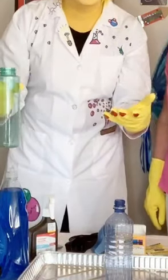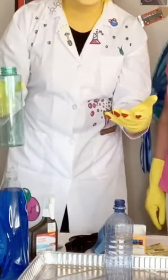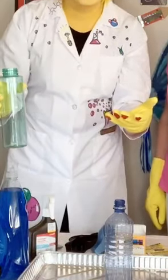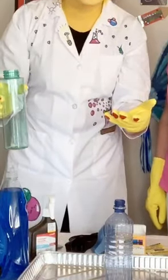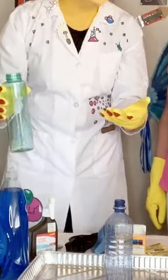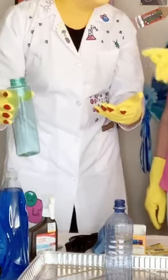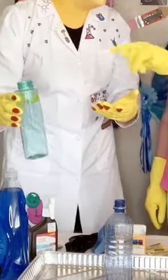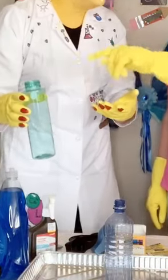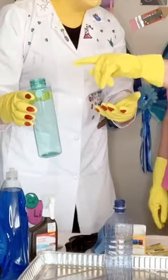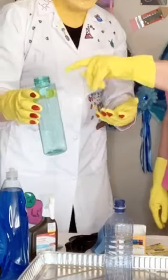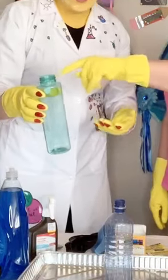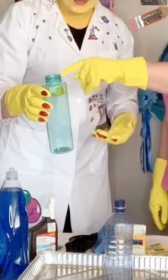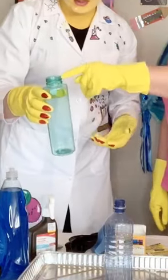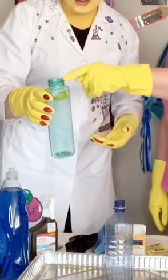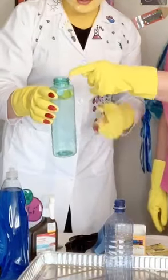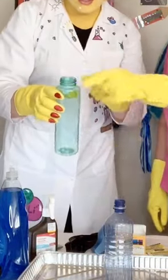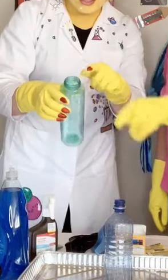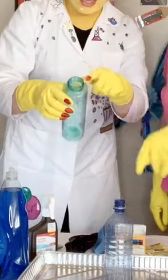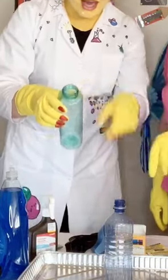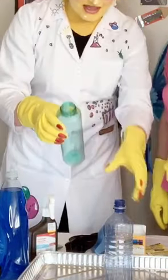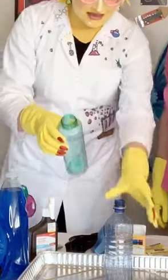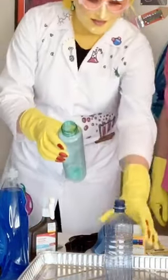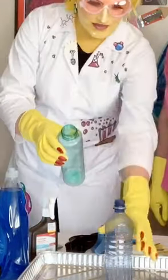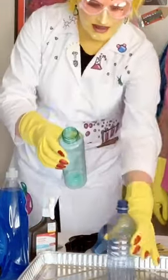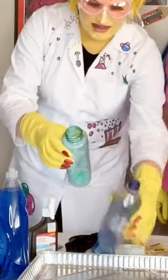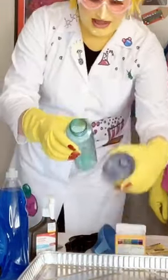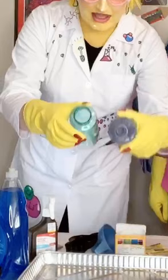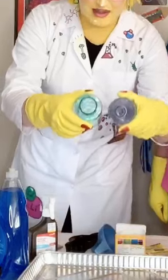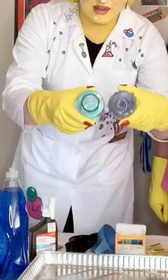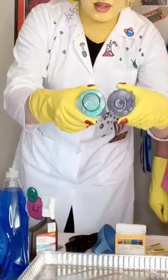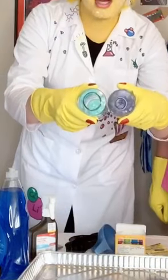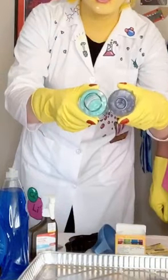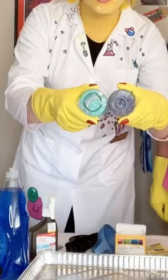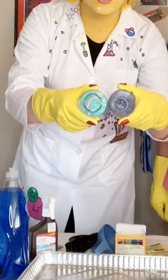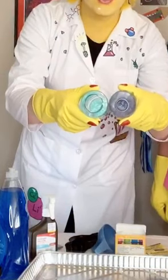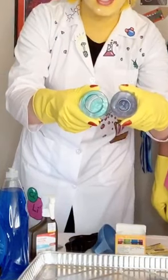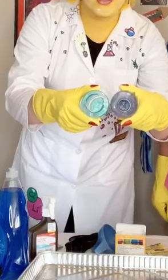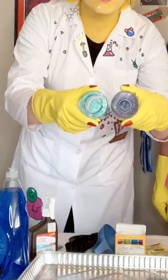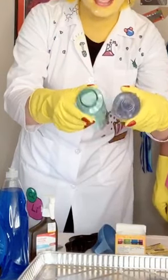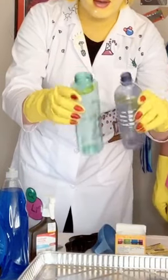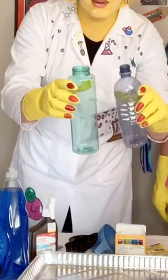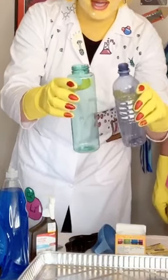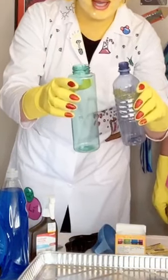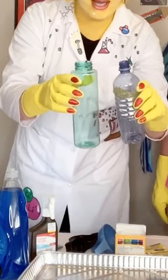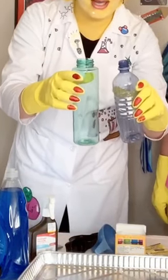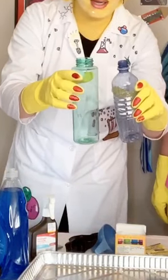explosions. BARB: Because you've got the different sizes and openings. See like, the nozzles. So when it comes out, it can,